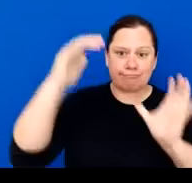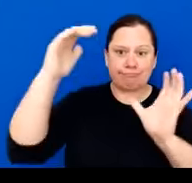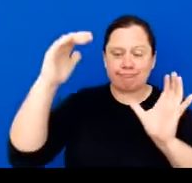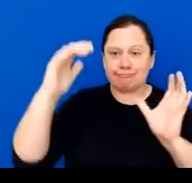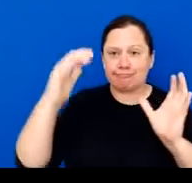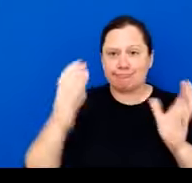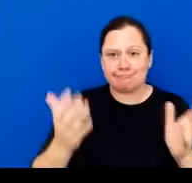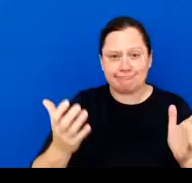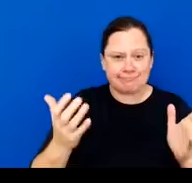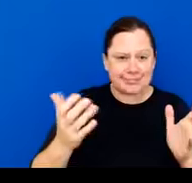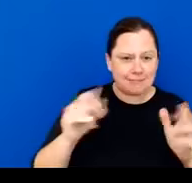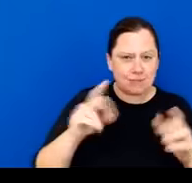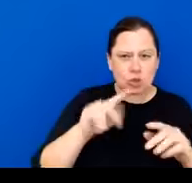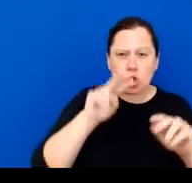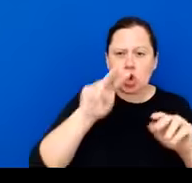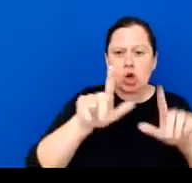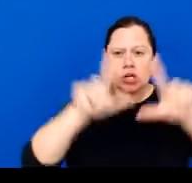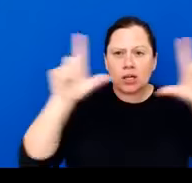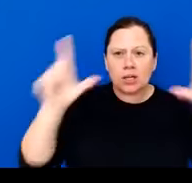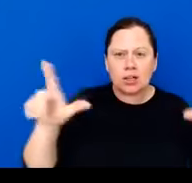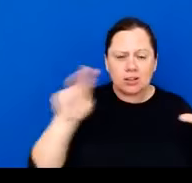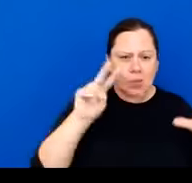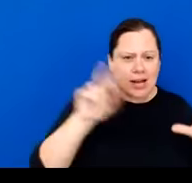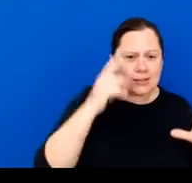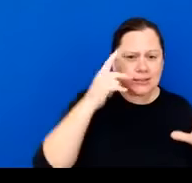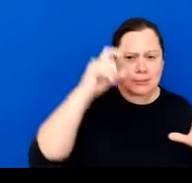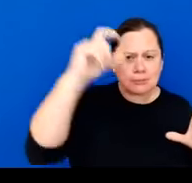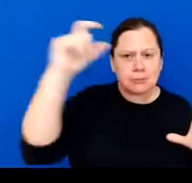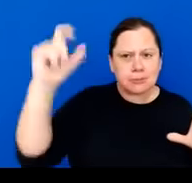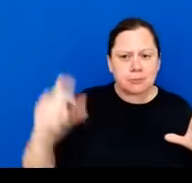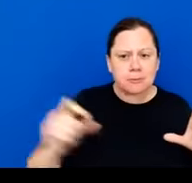adverse wind to our line and that's one of the things we look at is where is